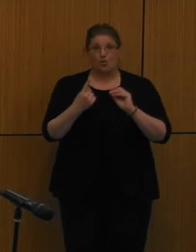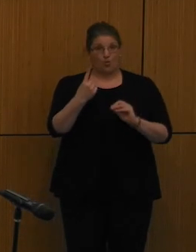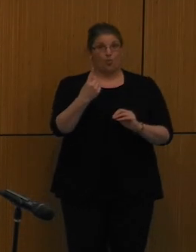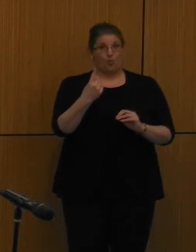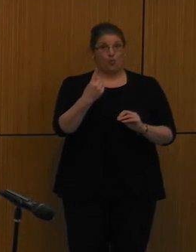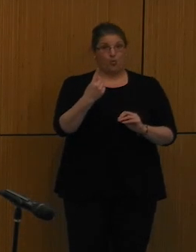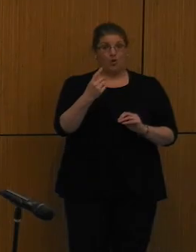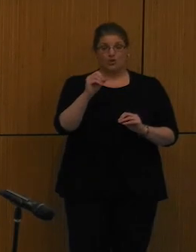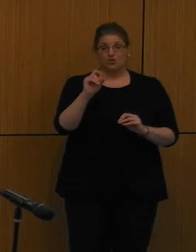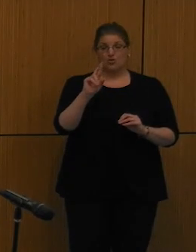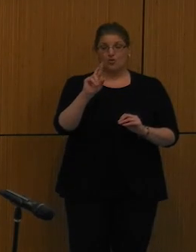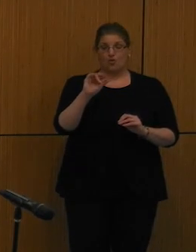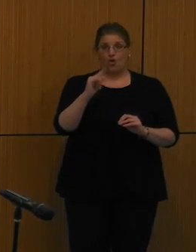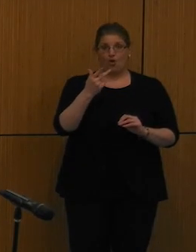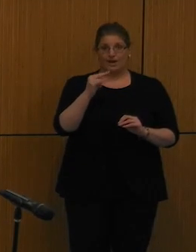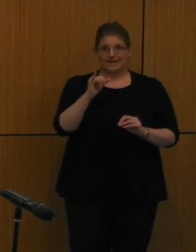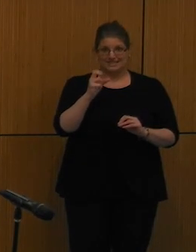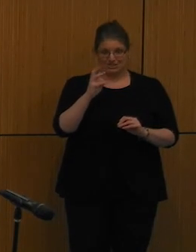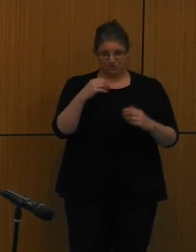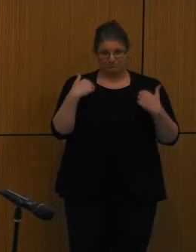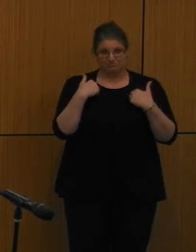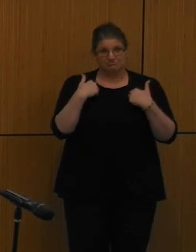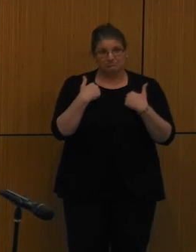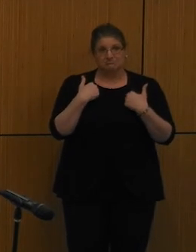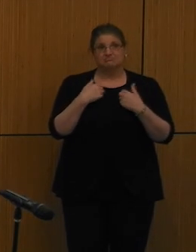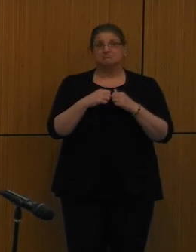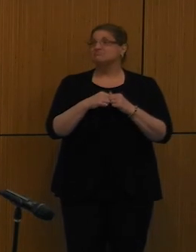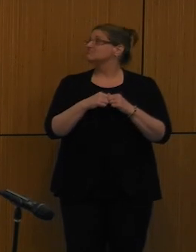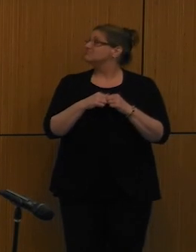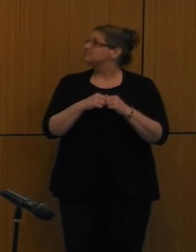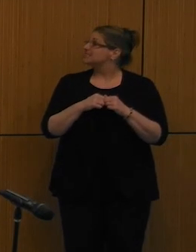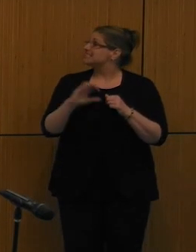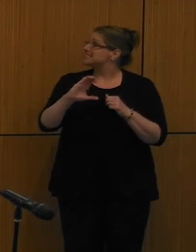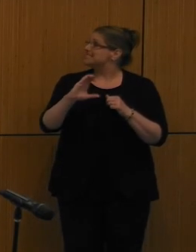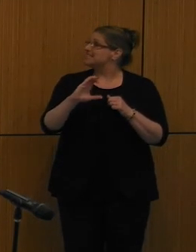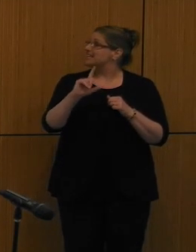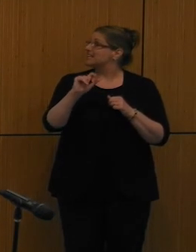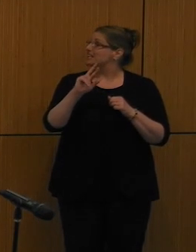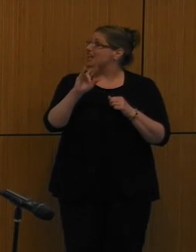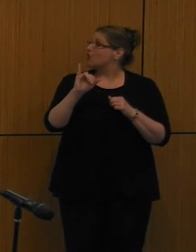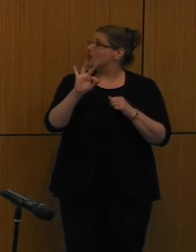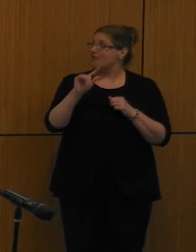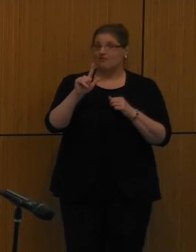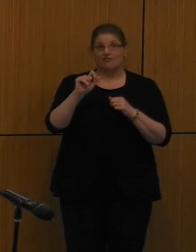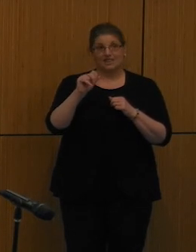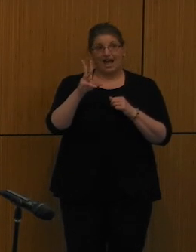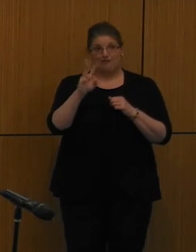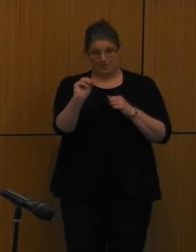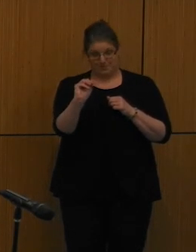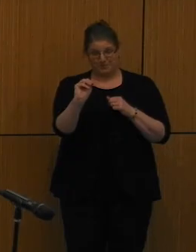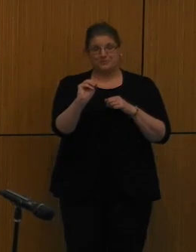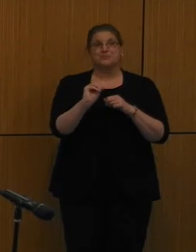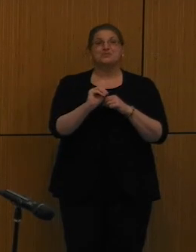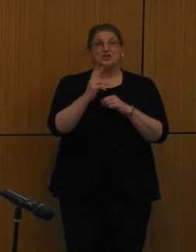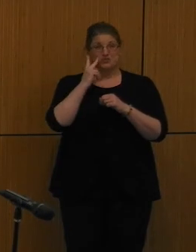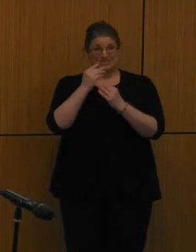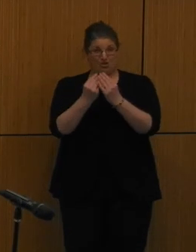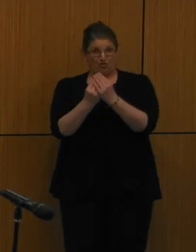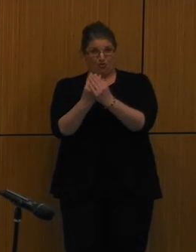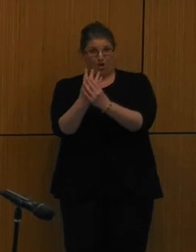Clostridium Claire or C Claire flatworm that we work with in my lab. And here is because you're going to have them growing on glucose